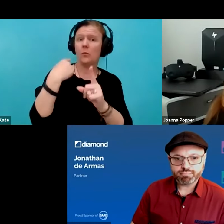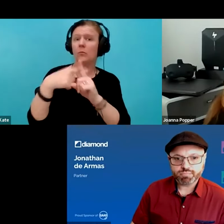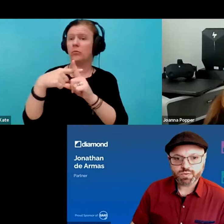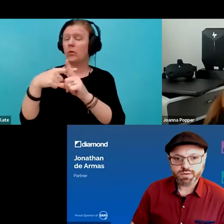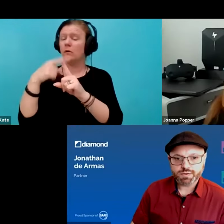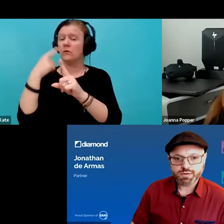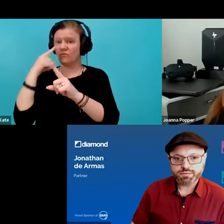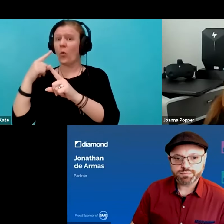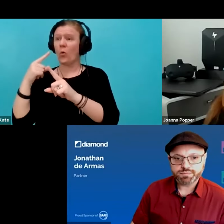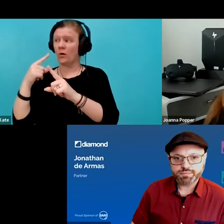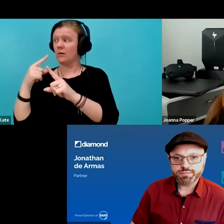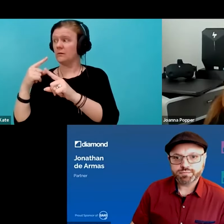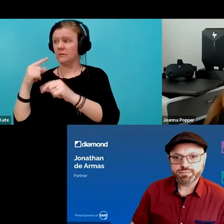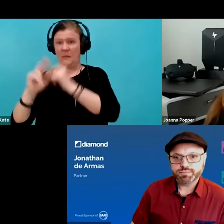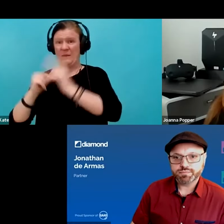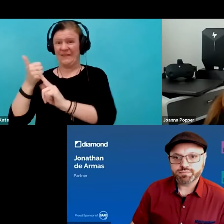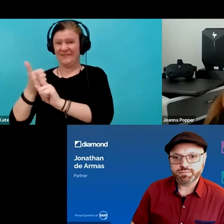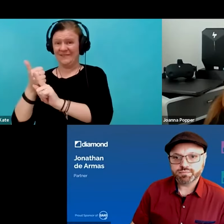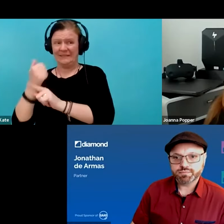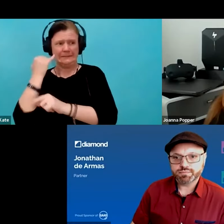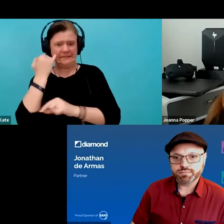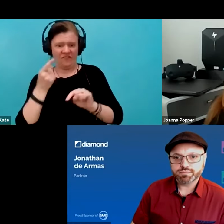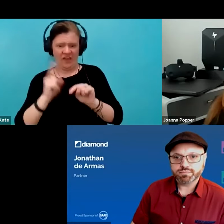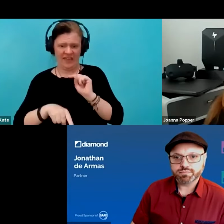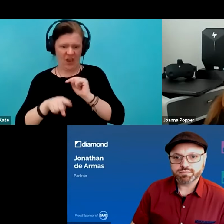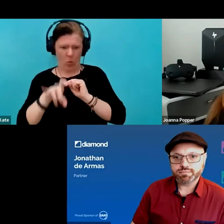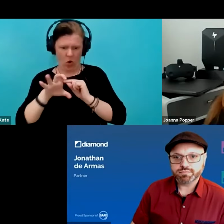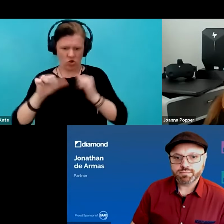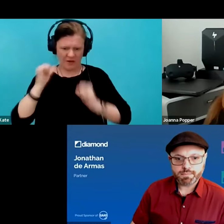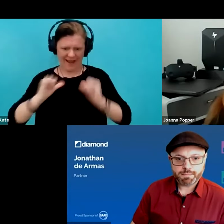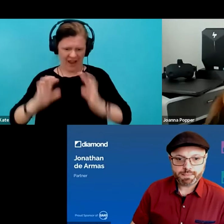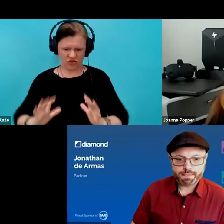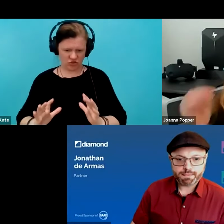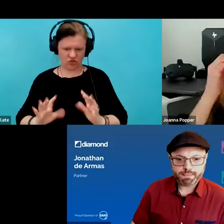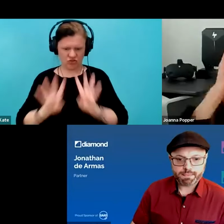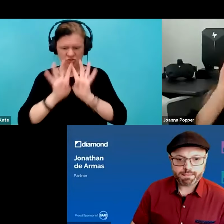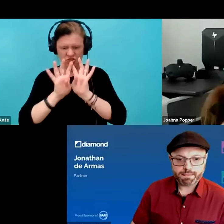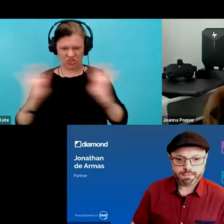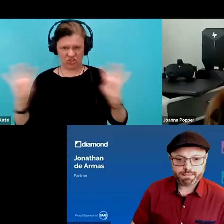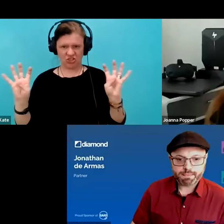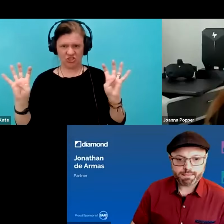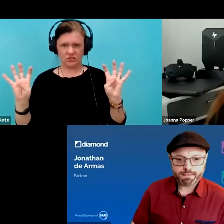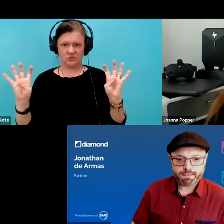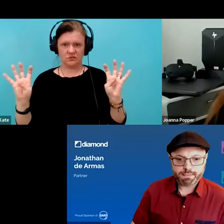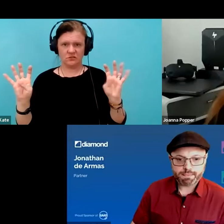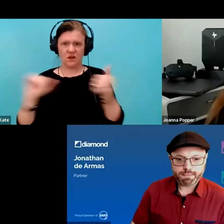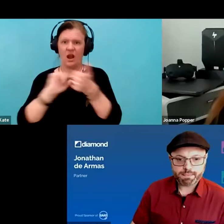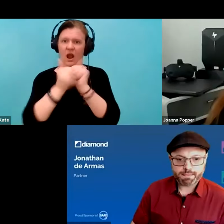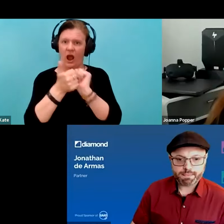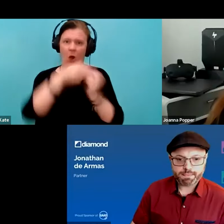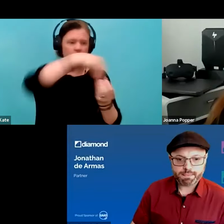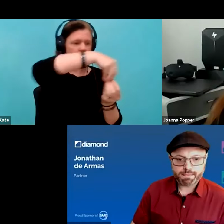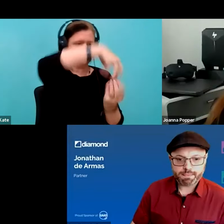studios are trying to figure out if I can't put 100 actors on stage or on set at the same time. Chadwick Turner: Are there ways for me to capture them individually